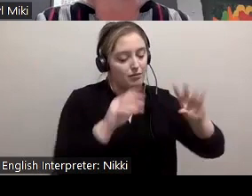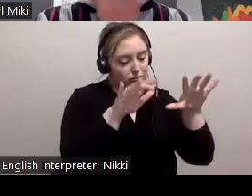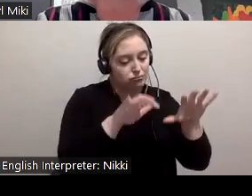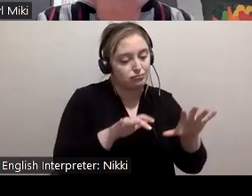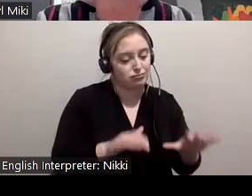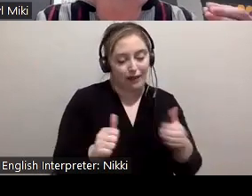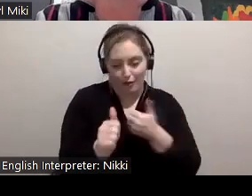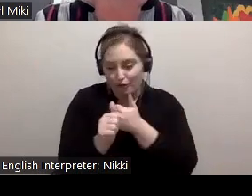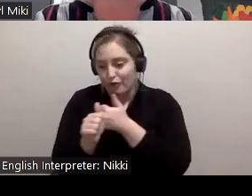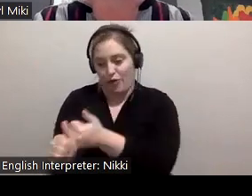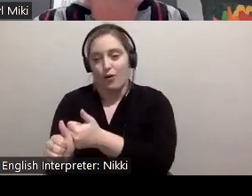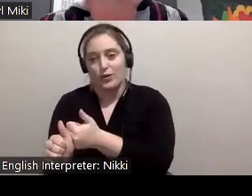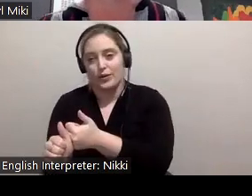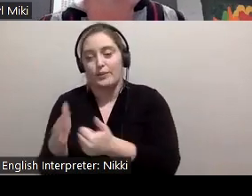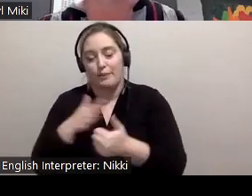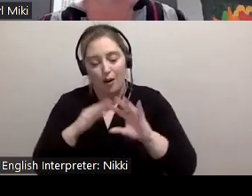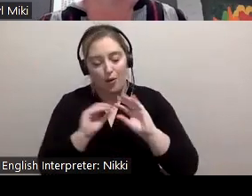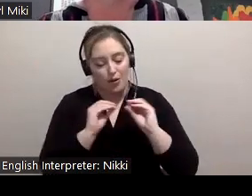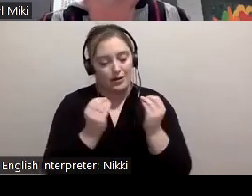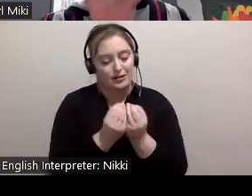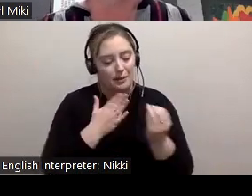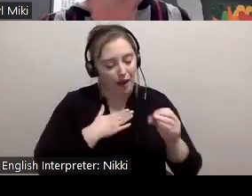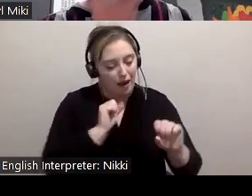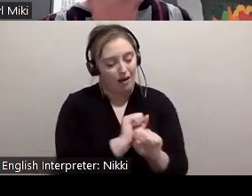that your organization does.